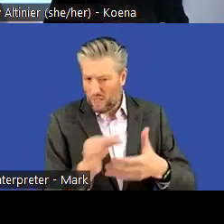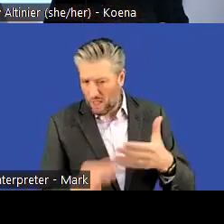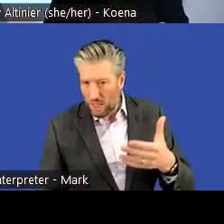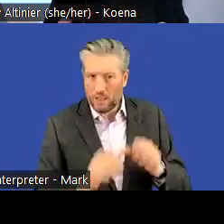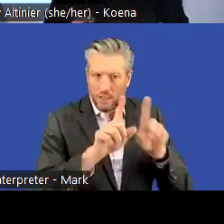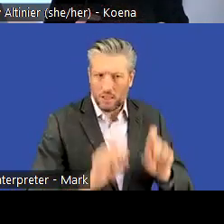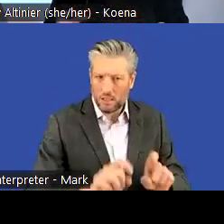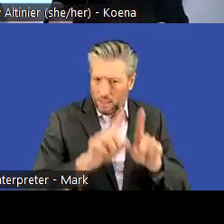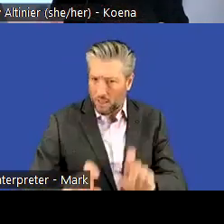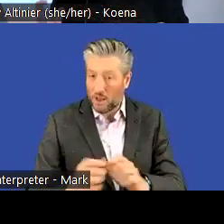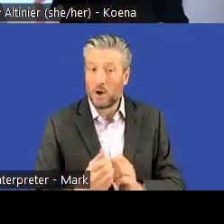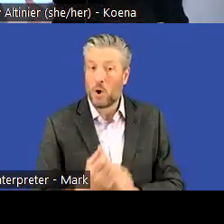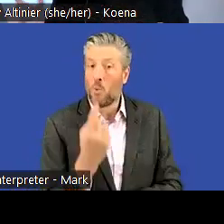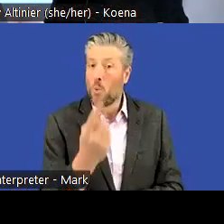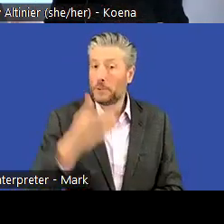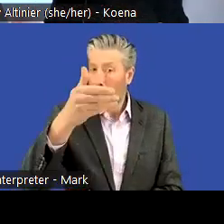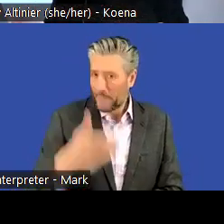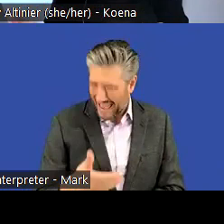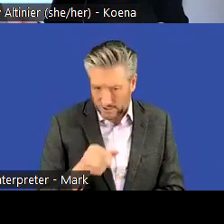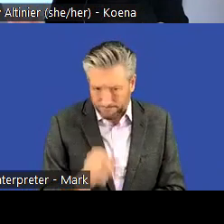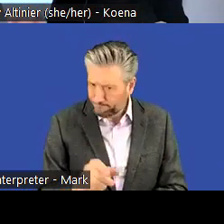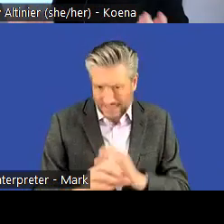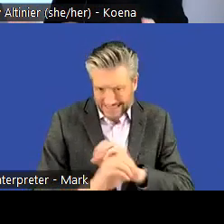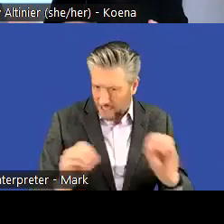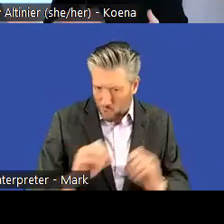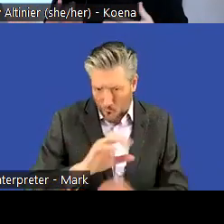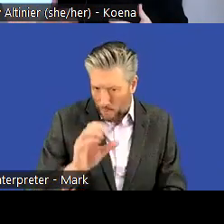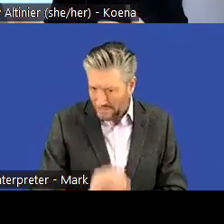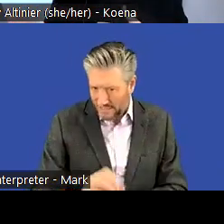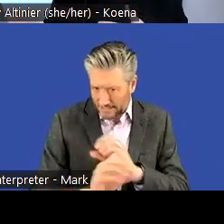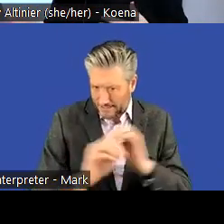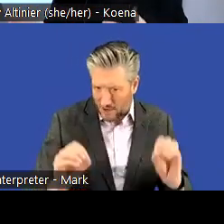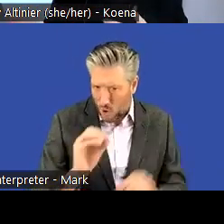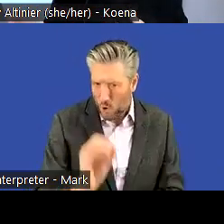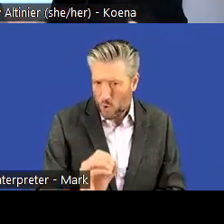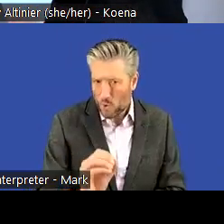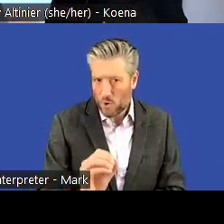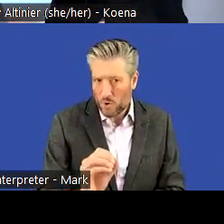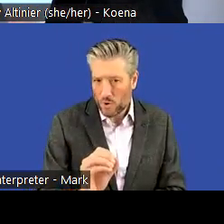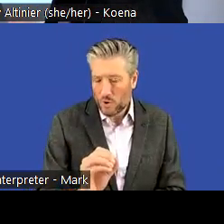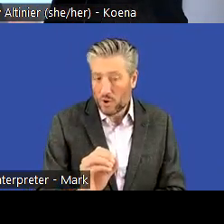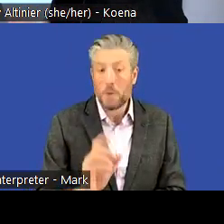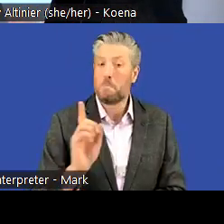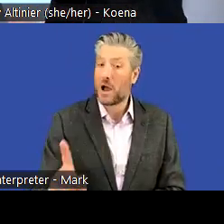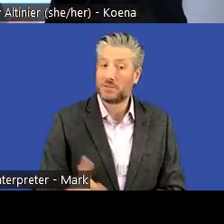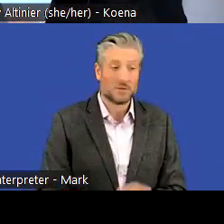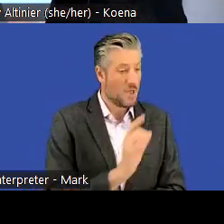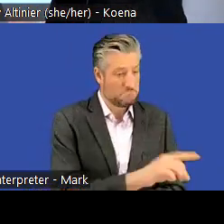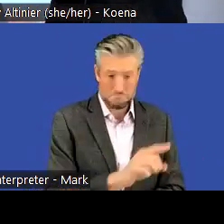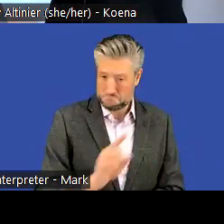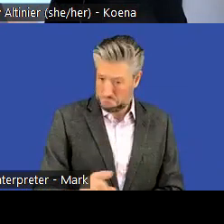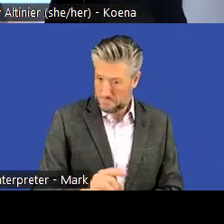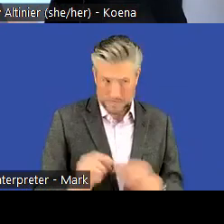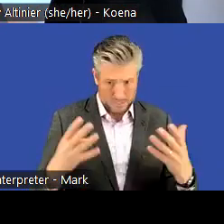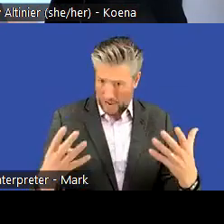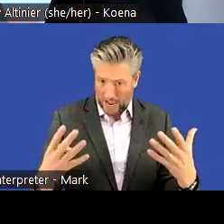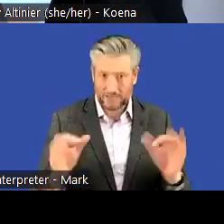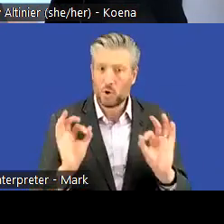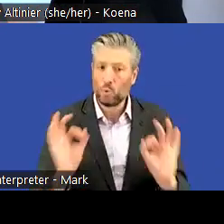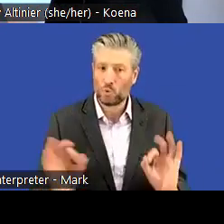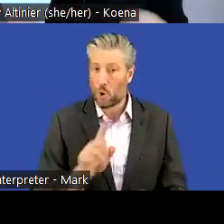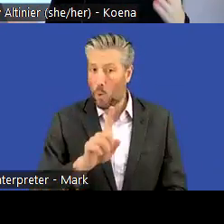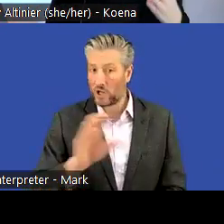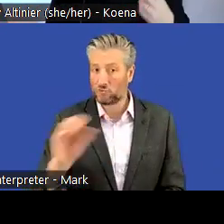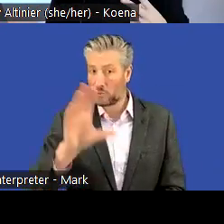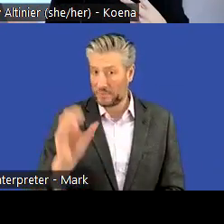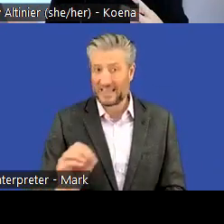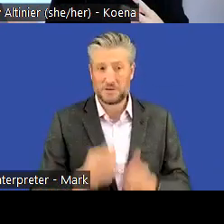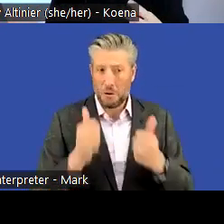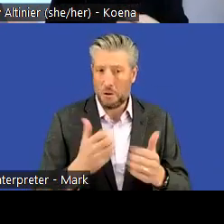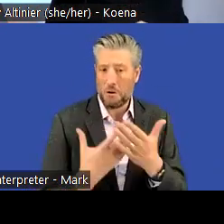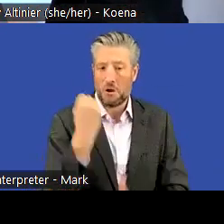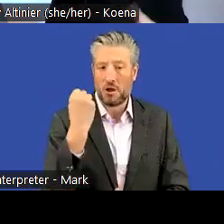0% passed criteria but the nine other pages of use are 100% passed criteria, the average